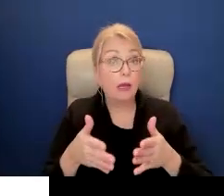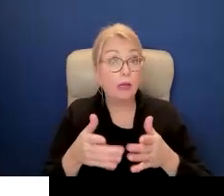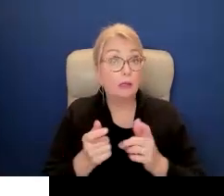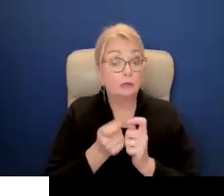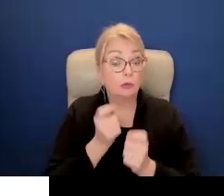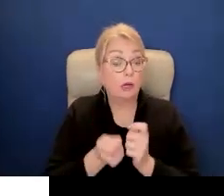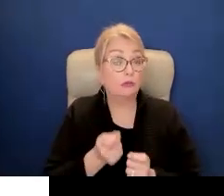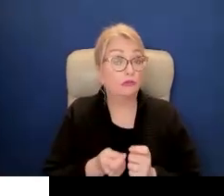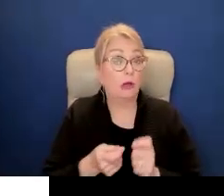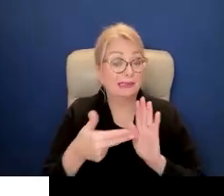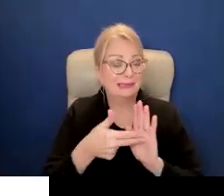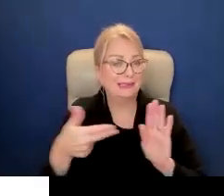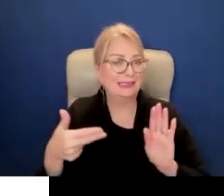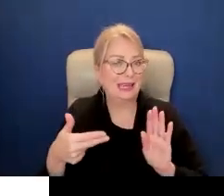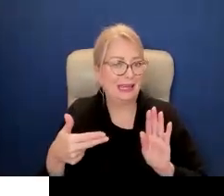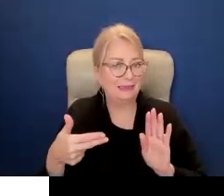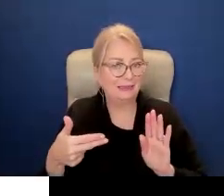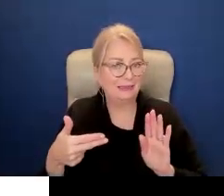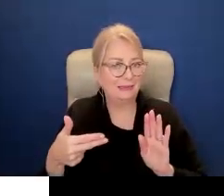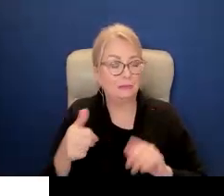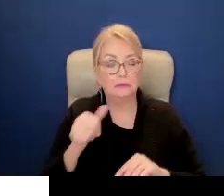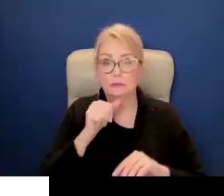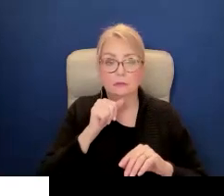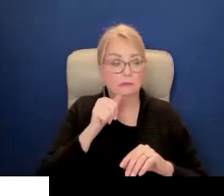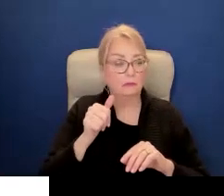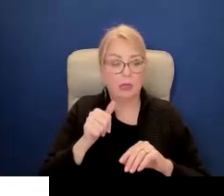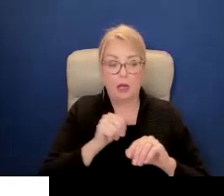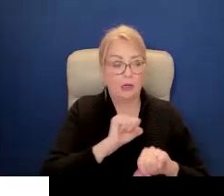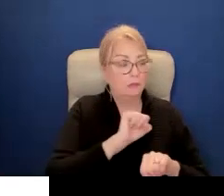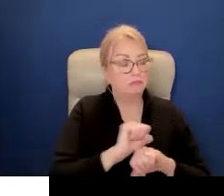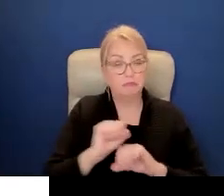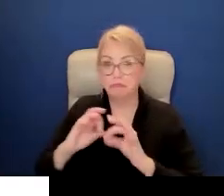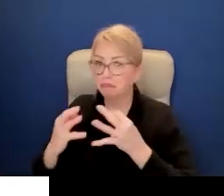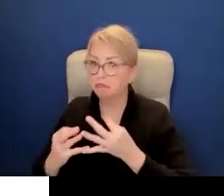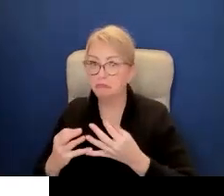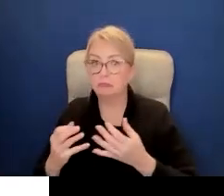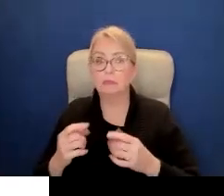immigration status that is not family or employment based. But these are the most common.